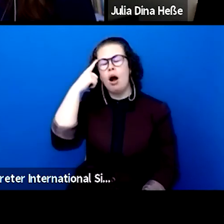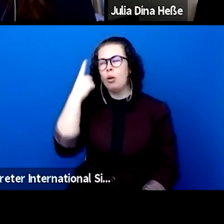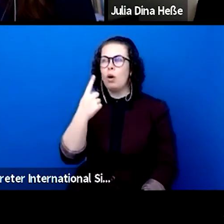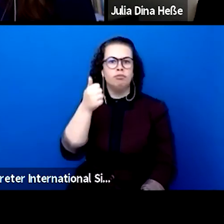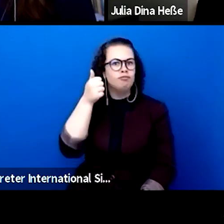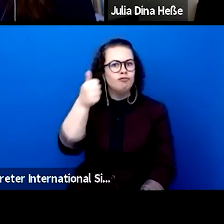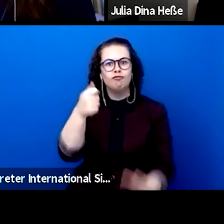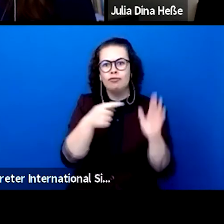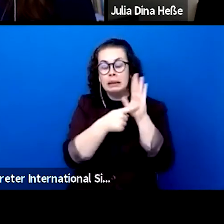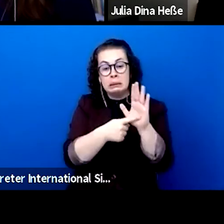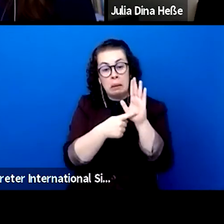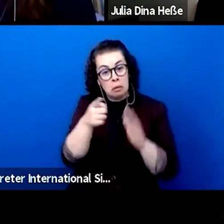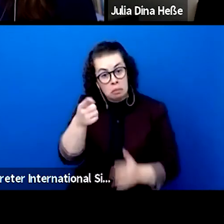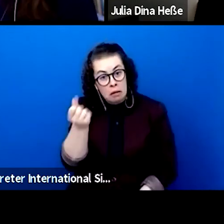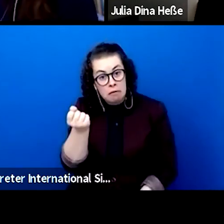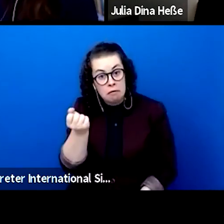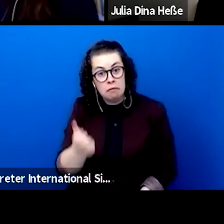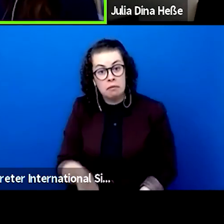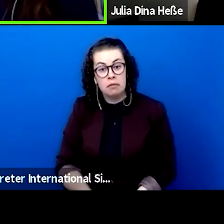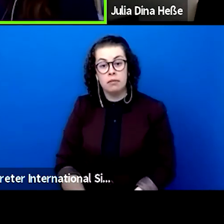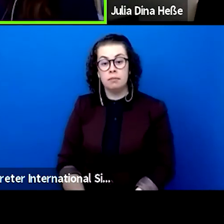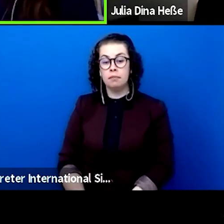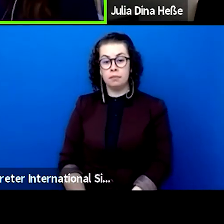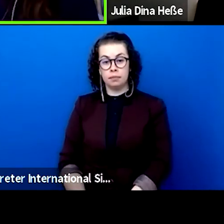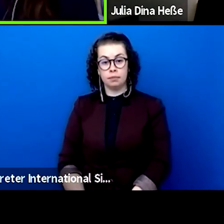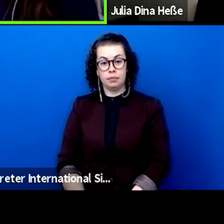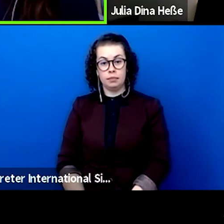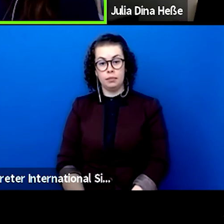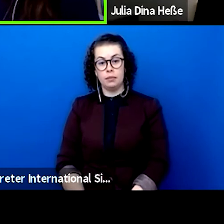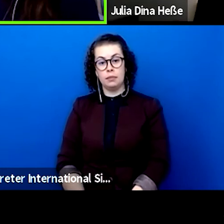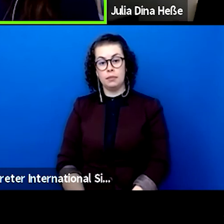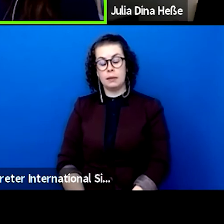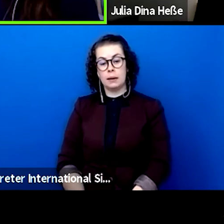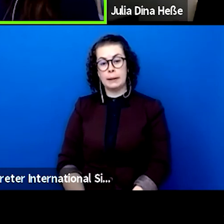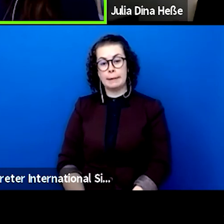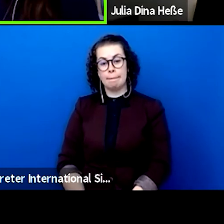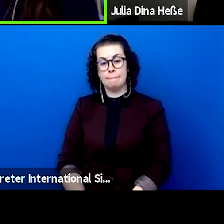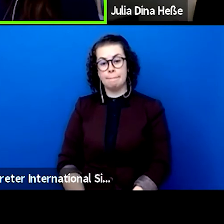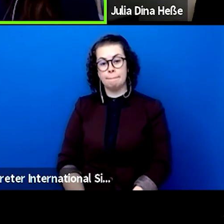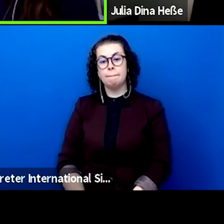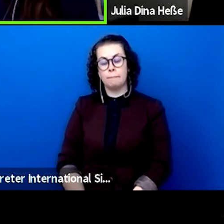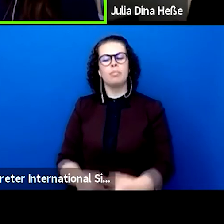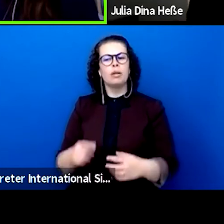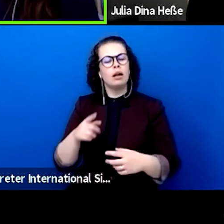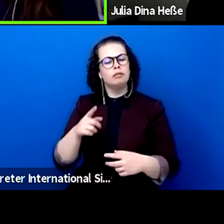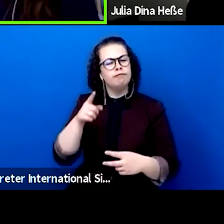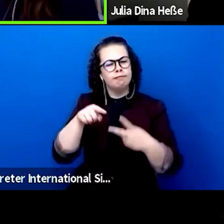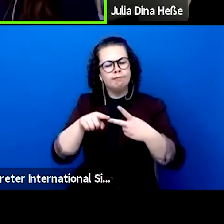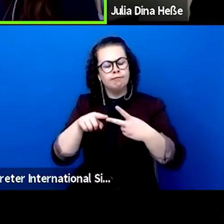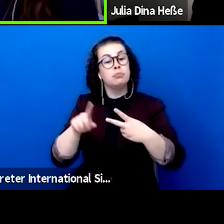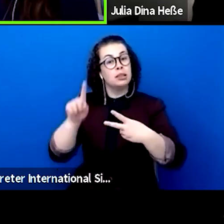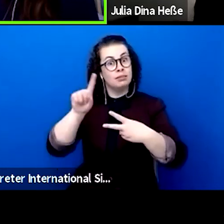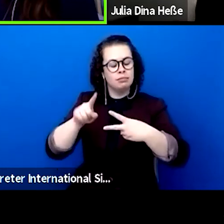remember? Well just firstly to pick up on what Farnaz was saying and I mean, you know just,